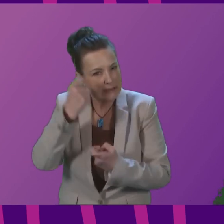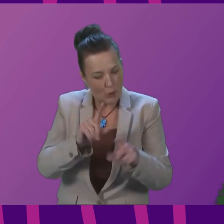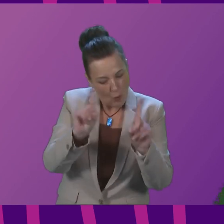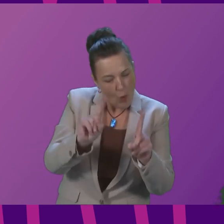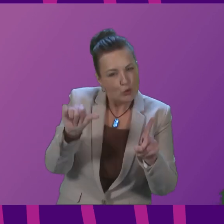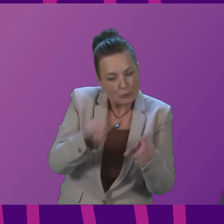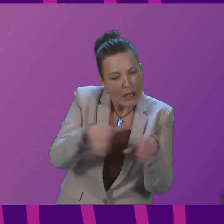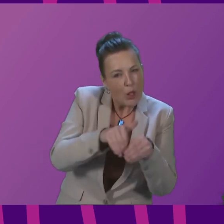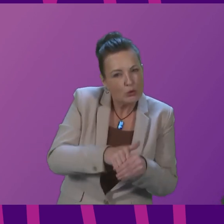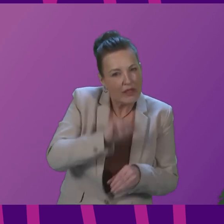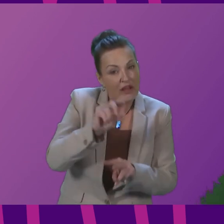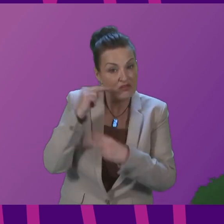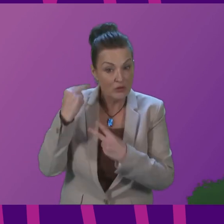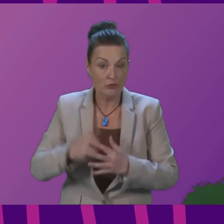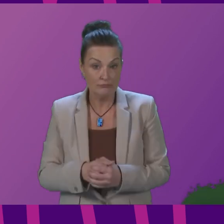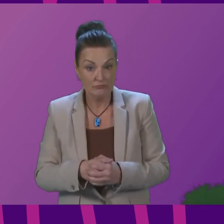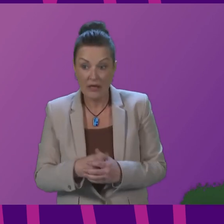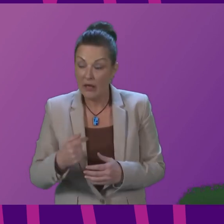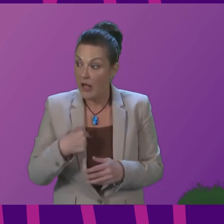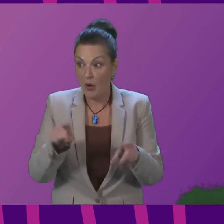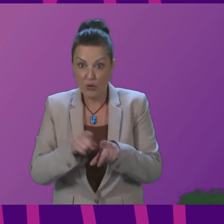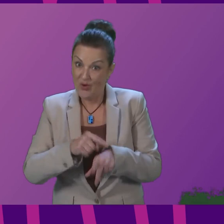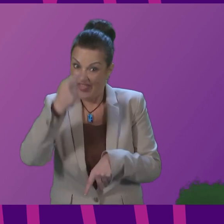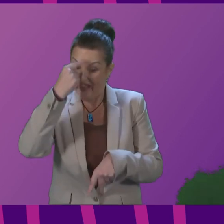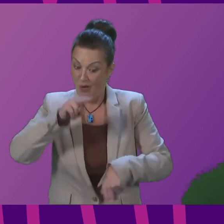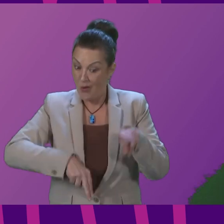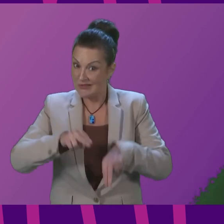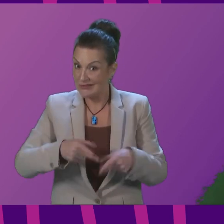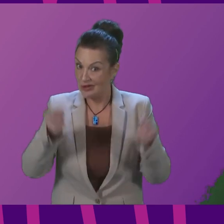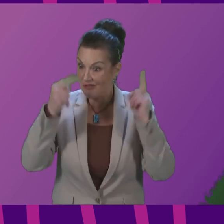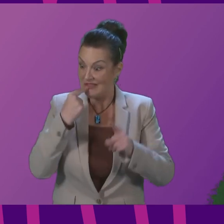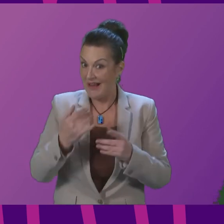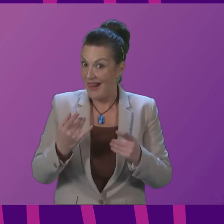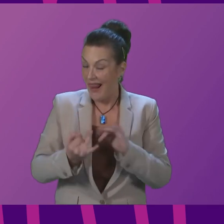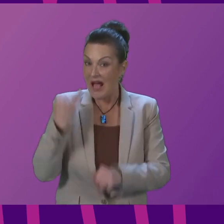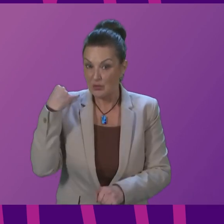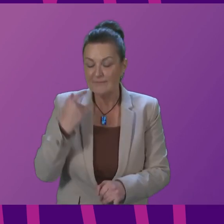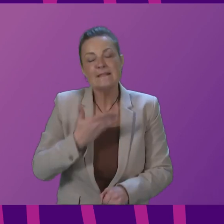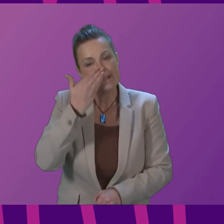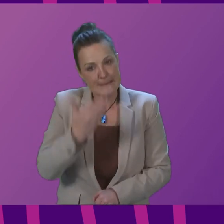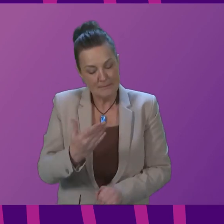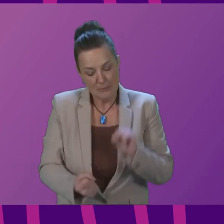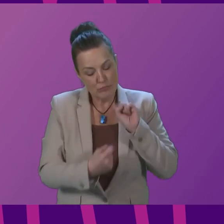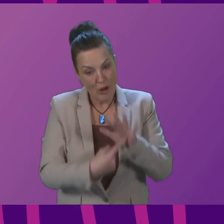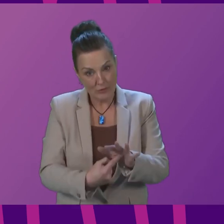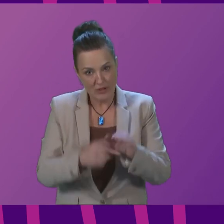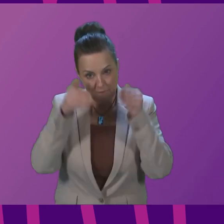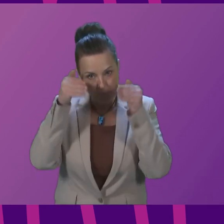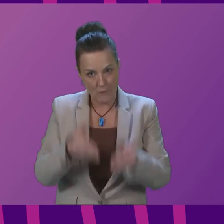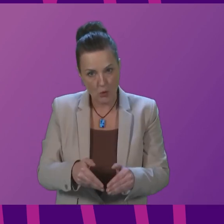However, I think—and I think that the Auditor General said this last week—that the focus and priority now must be on completing the ferries.